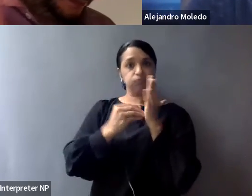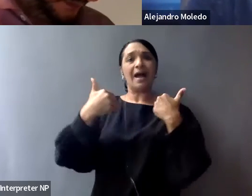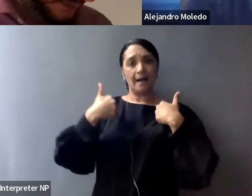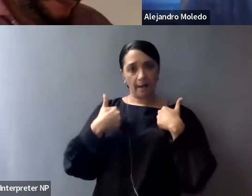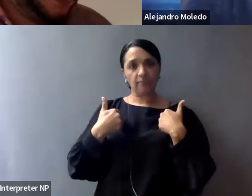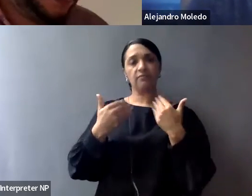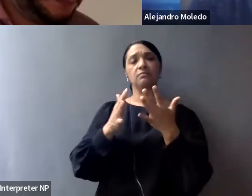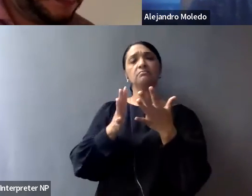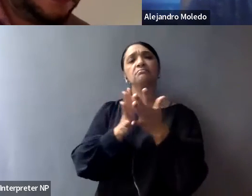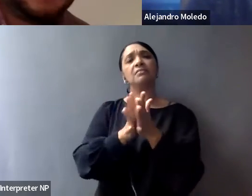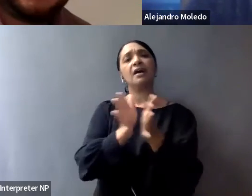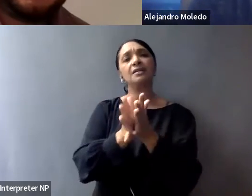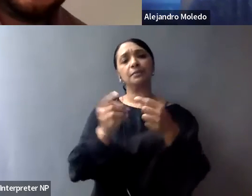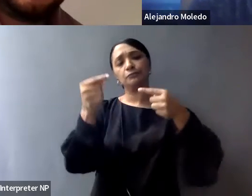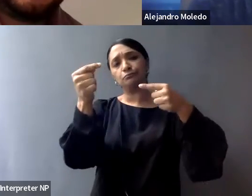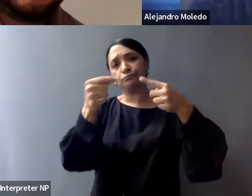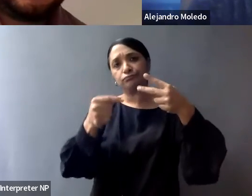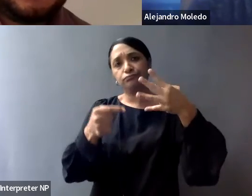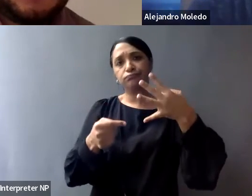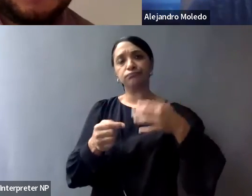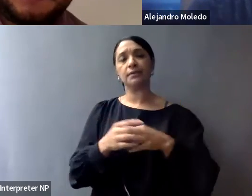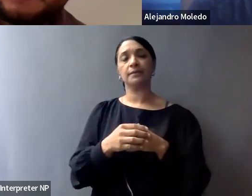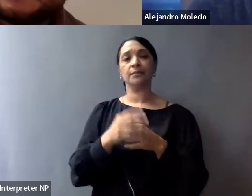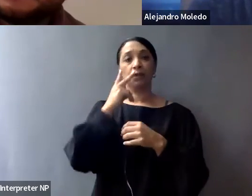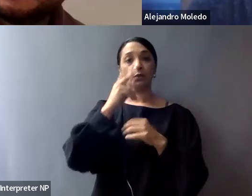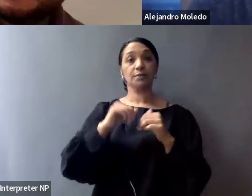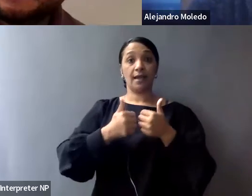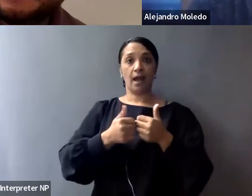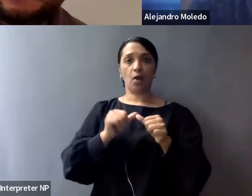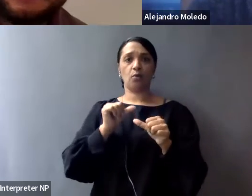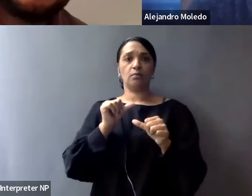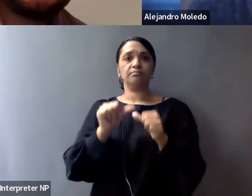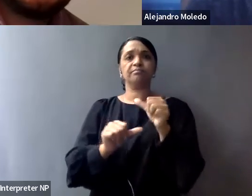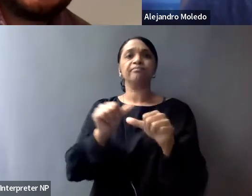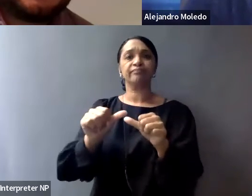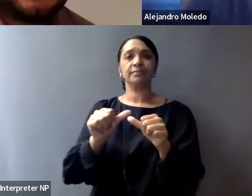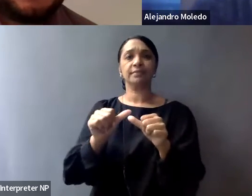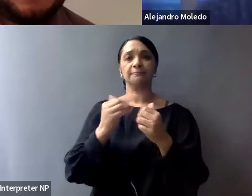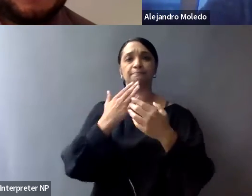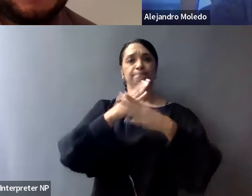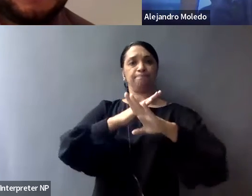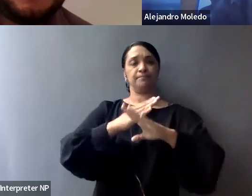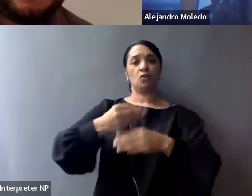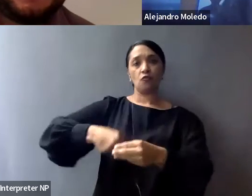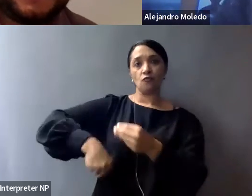certain elements, or a requirement, to fight against fraud, forgery and so forth.